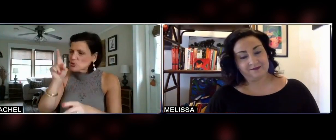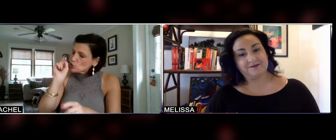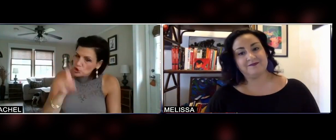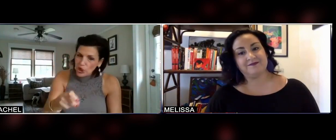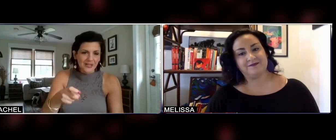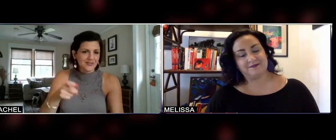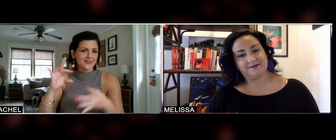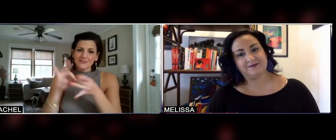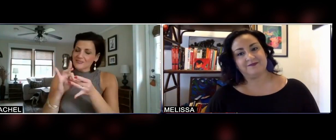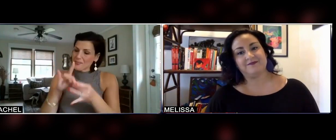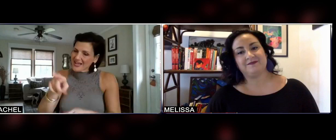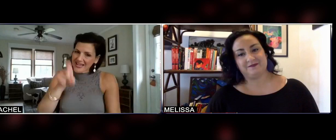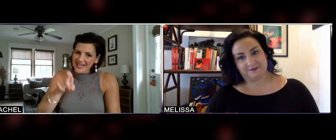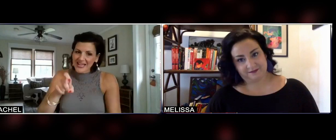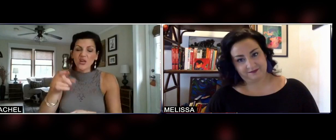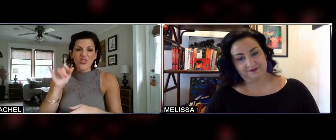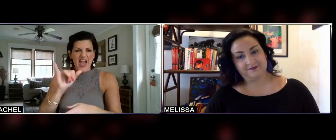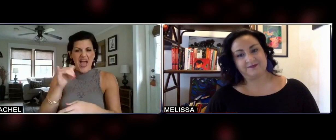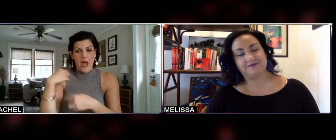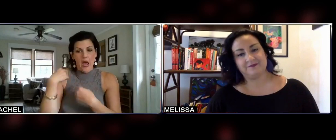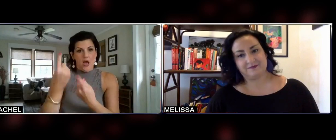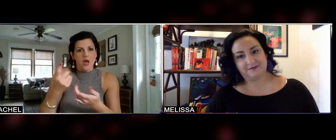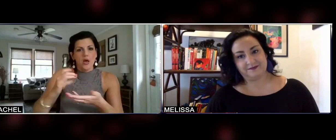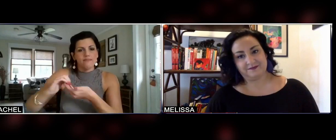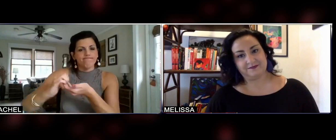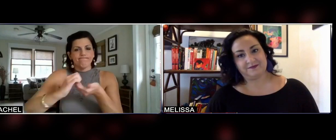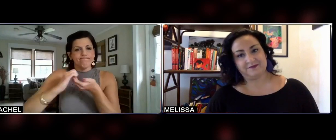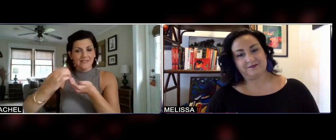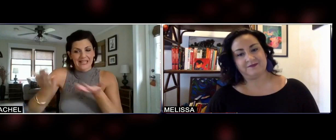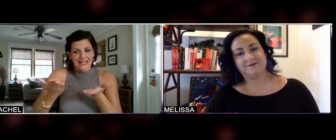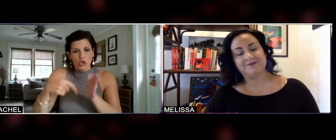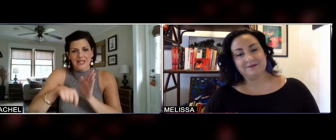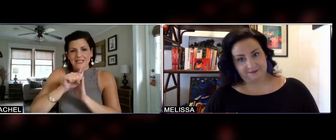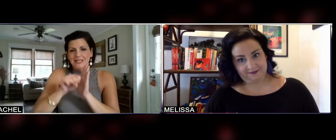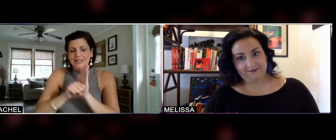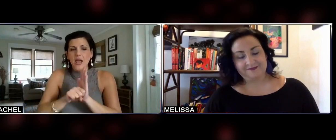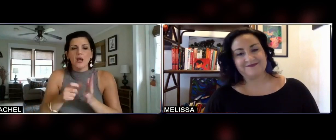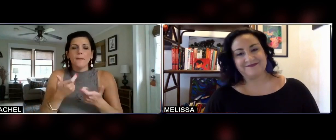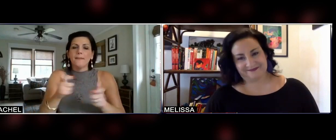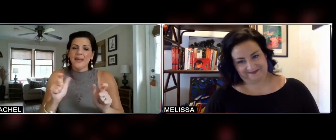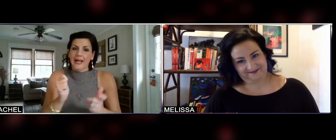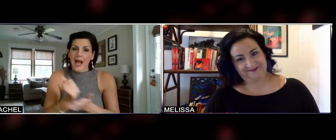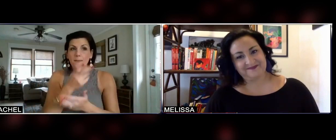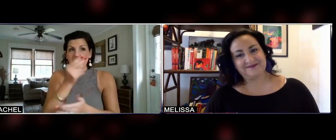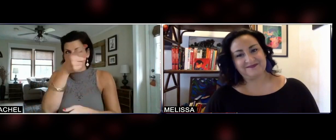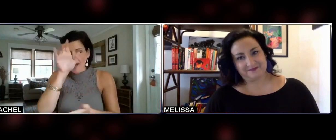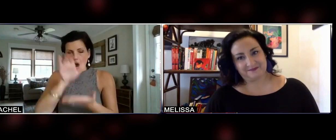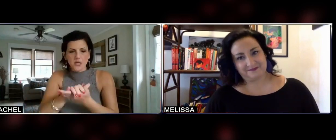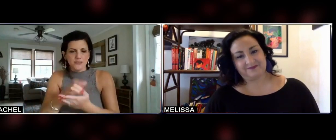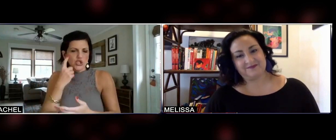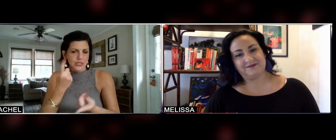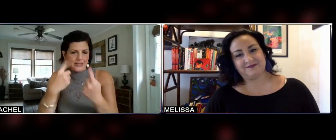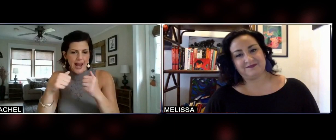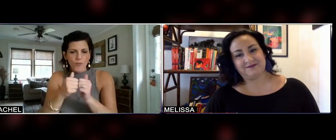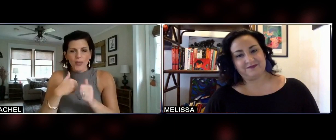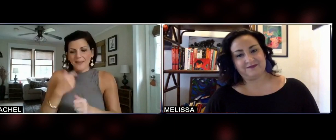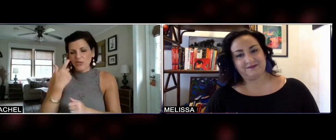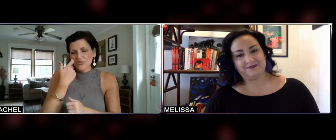They would usually say no. They SHOULD get connected. They need it. We found that support at our home state and it was a BIG help.